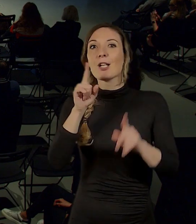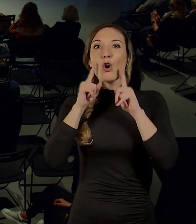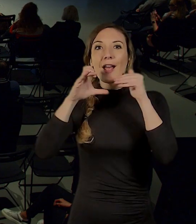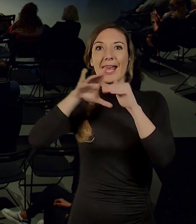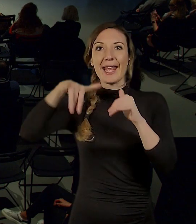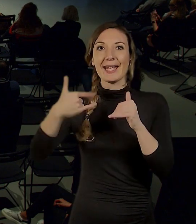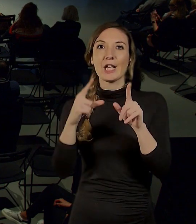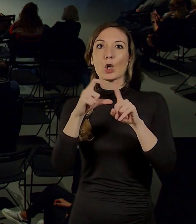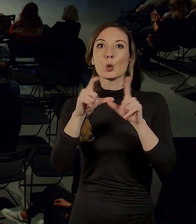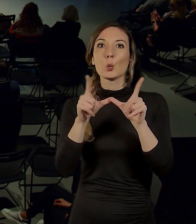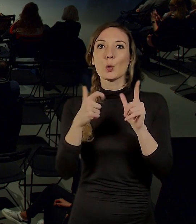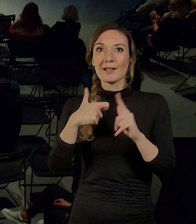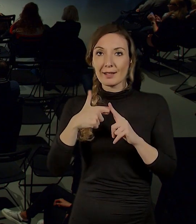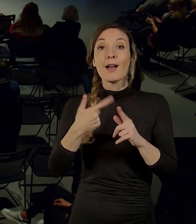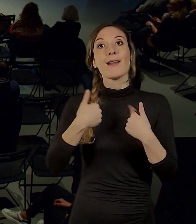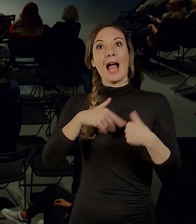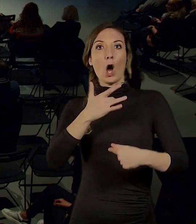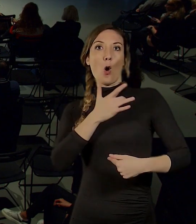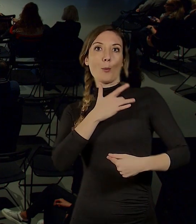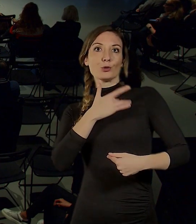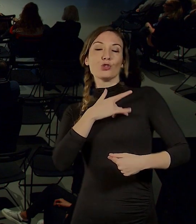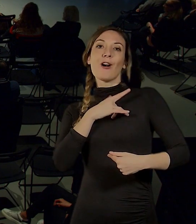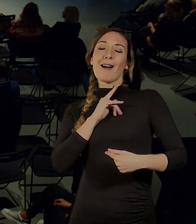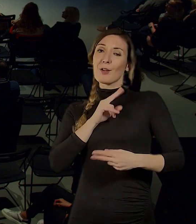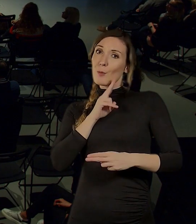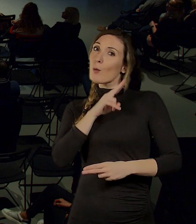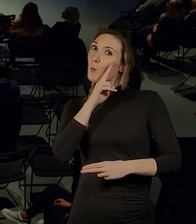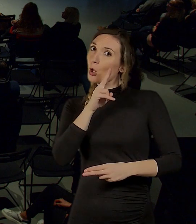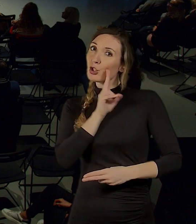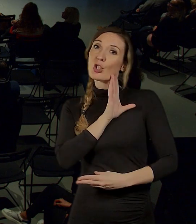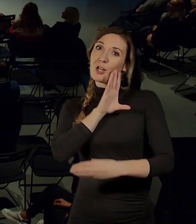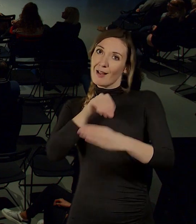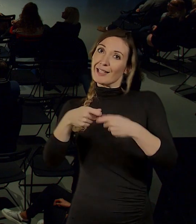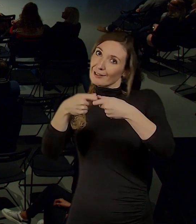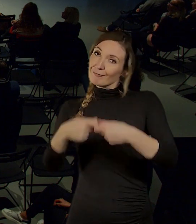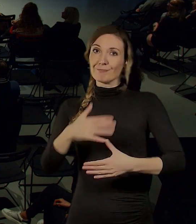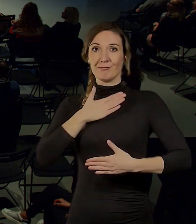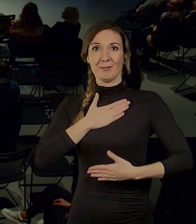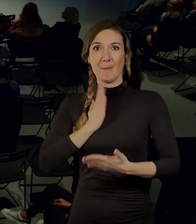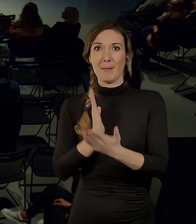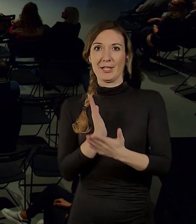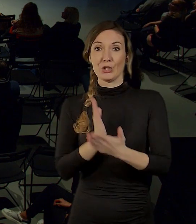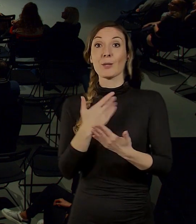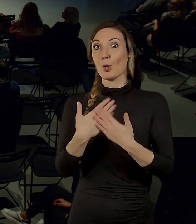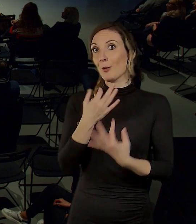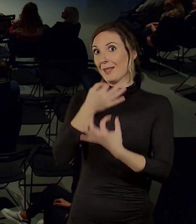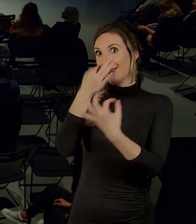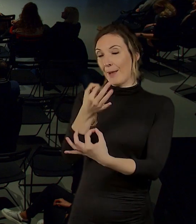the land was called Neocity. And his ownership, unfortunately I am also an eyewitness,